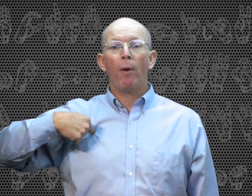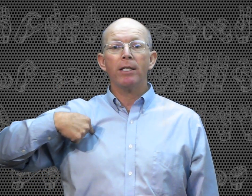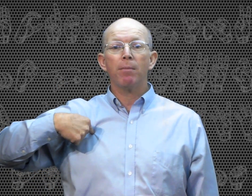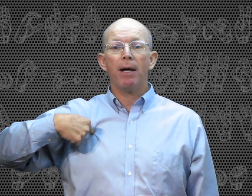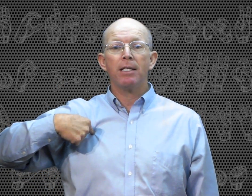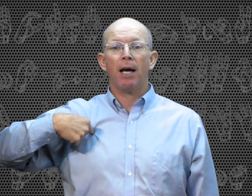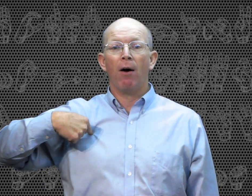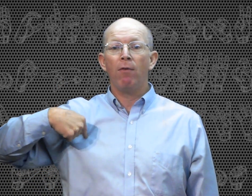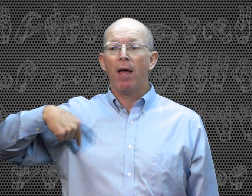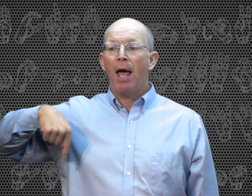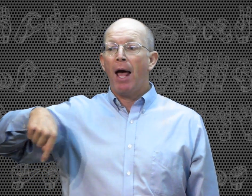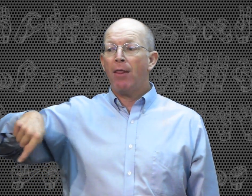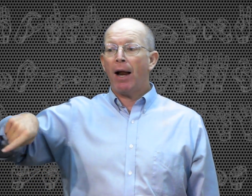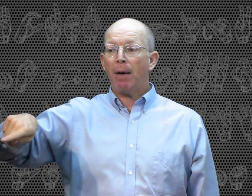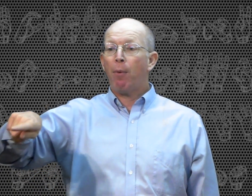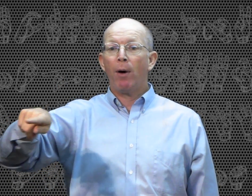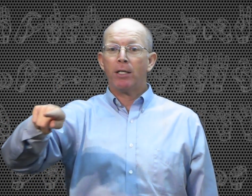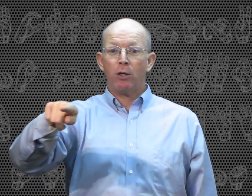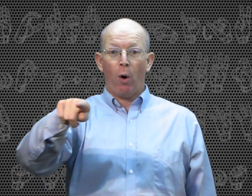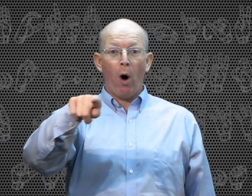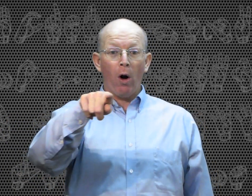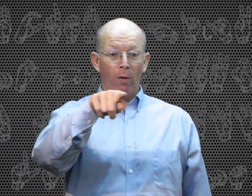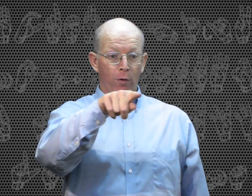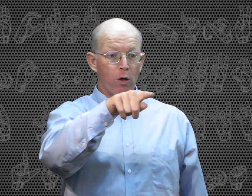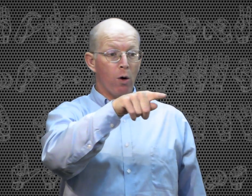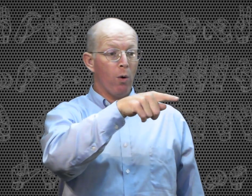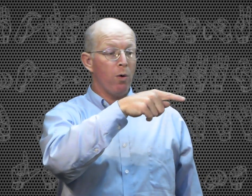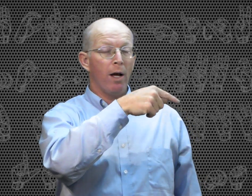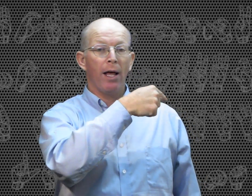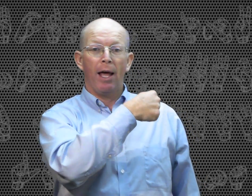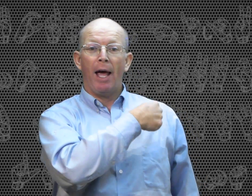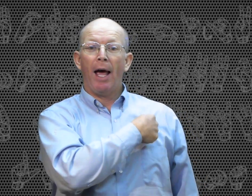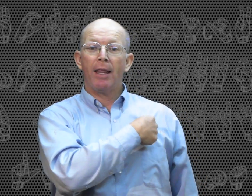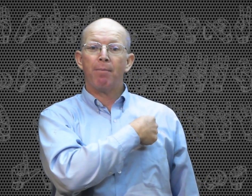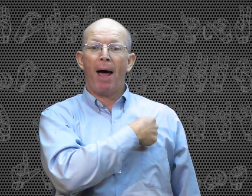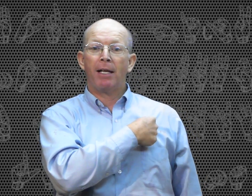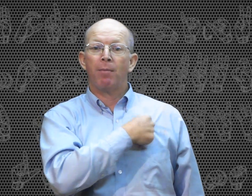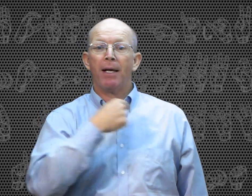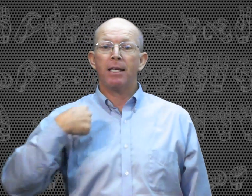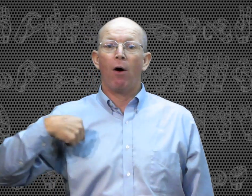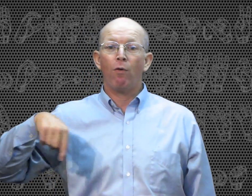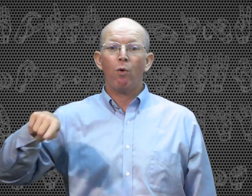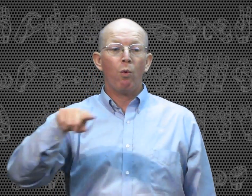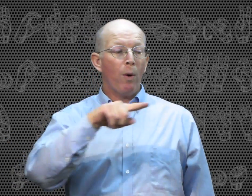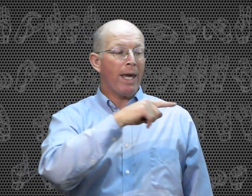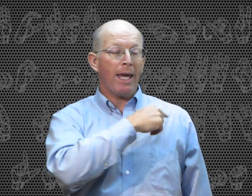I point to myself and then I point to all of you and then back to myself.